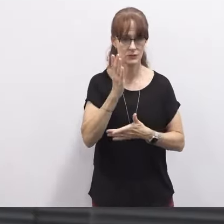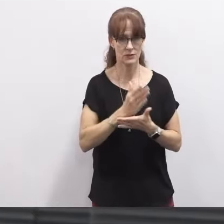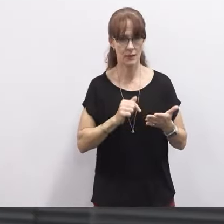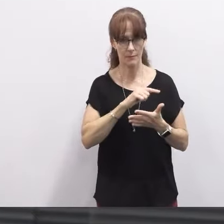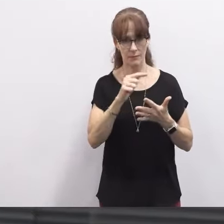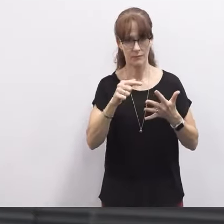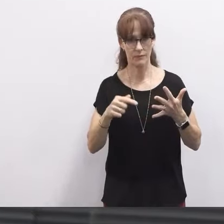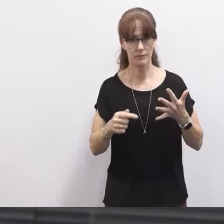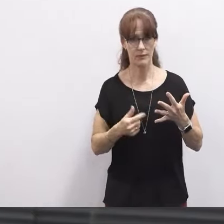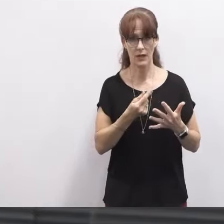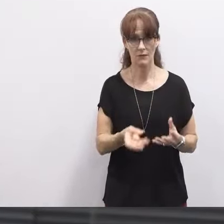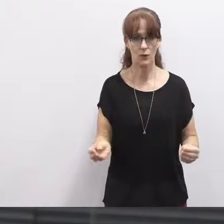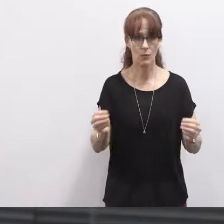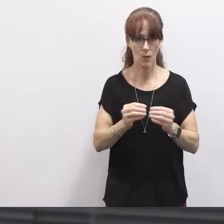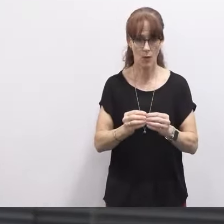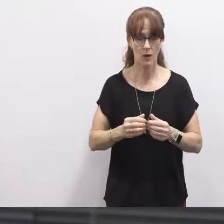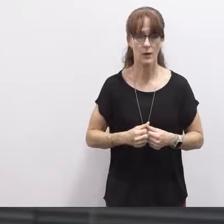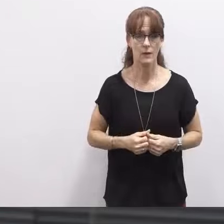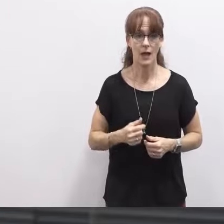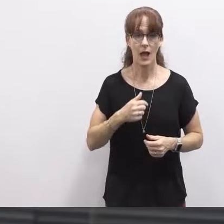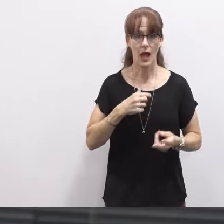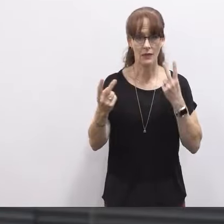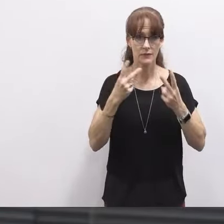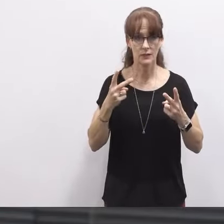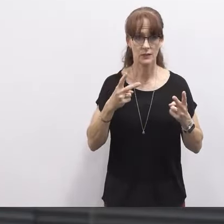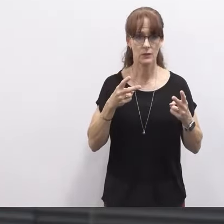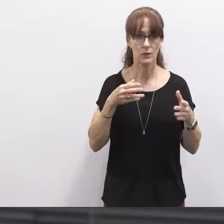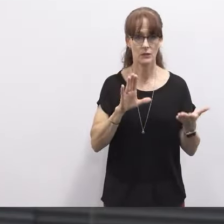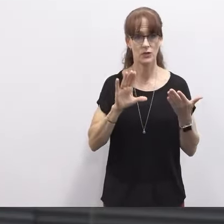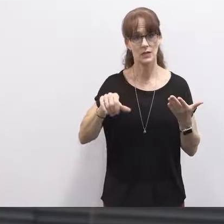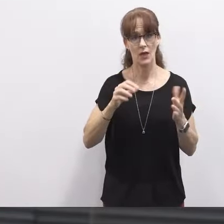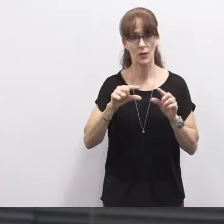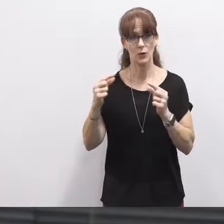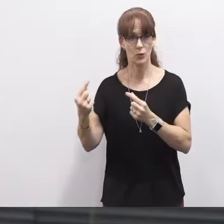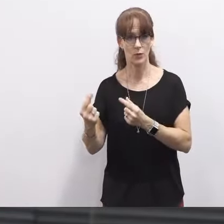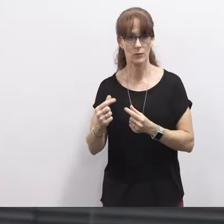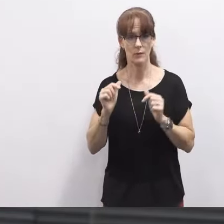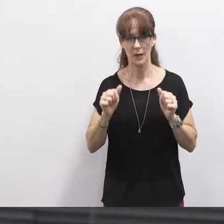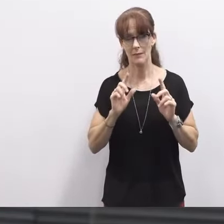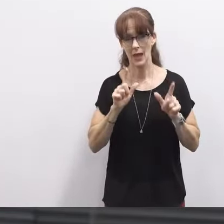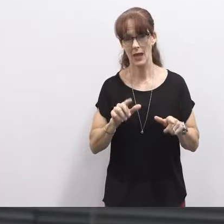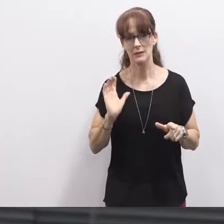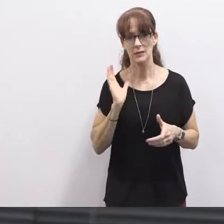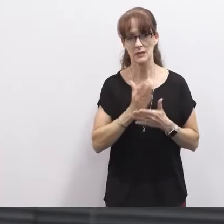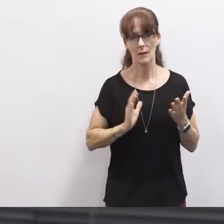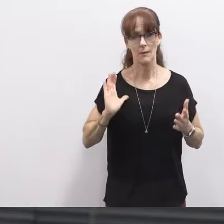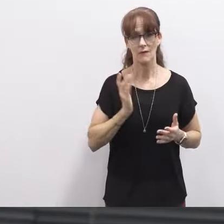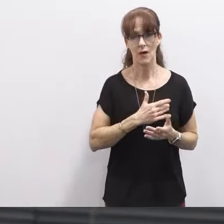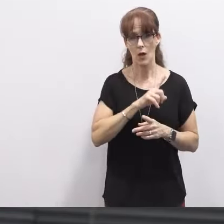and a few more. I have seen you address other groups, but will you be able to answer some of our questions today?